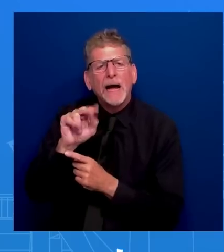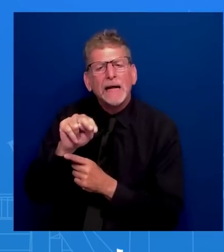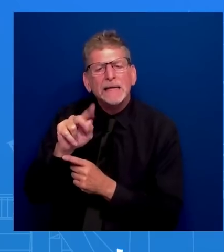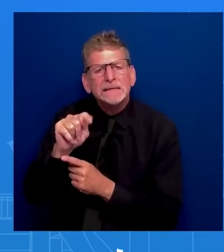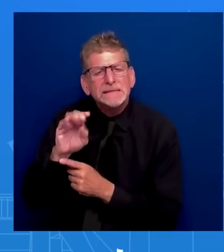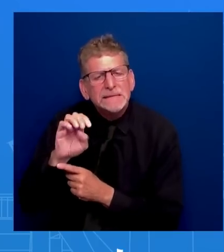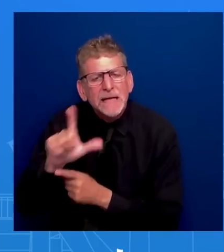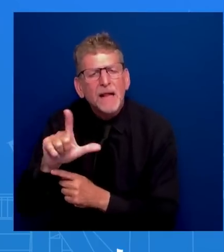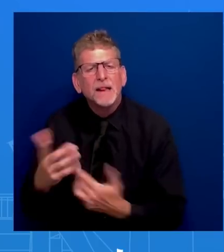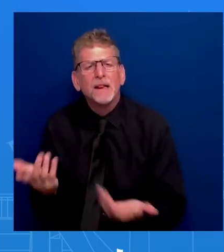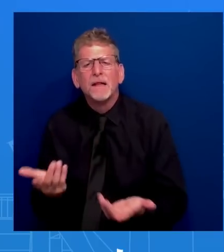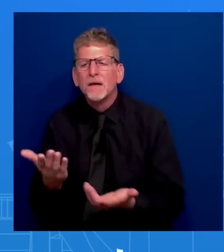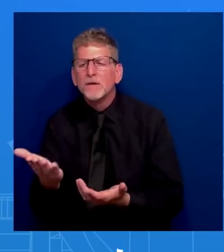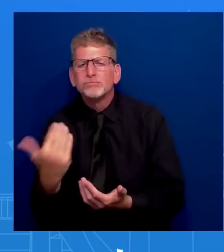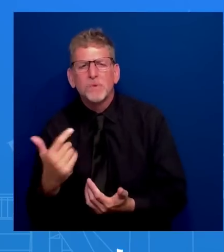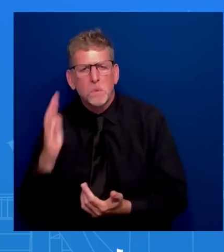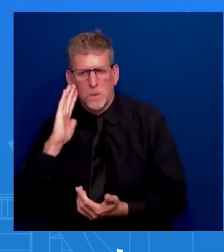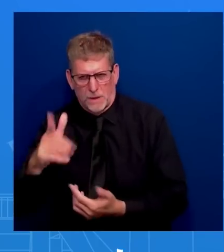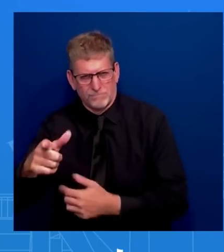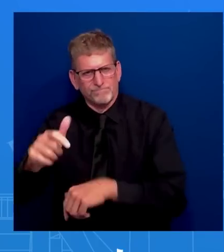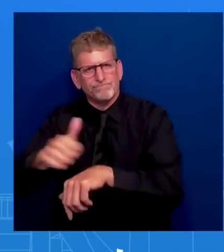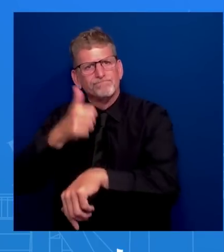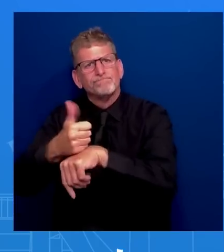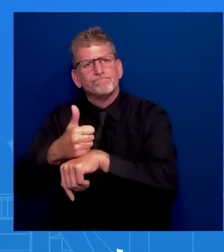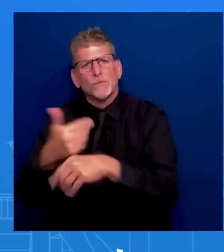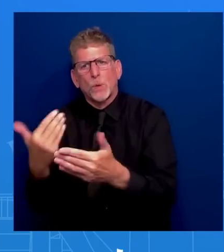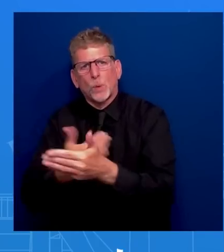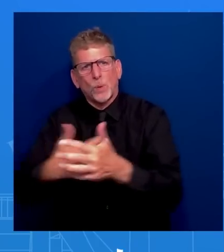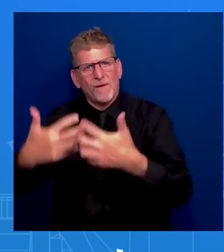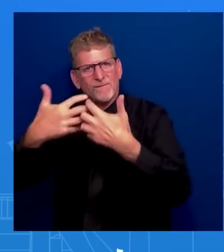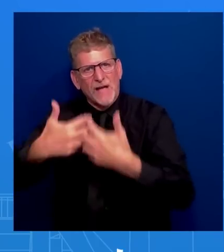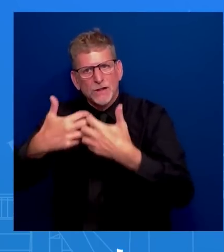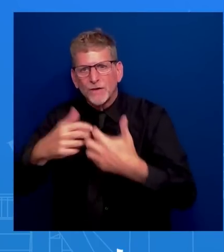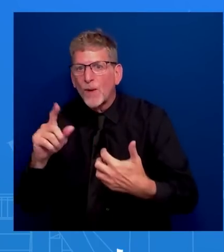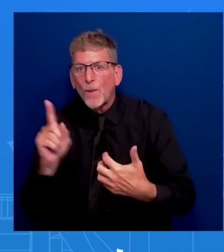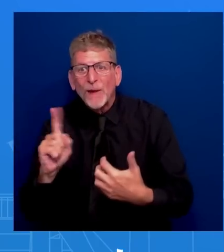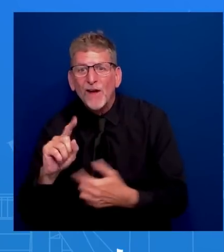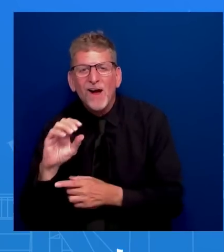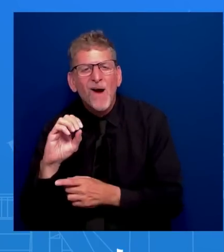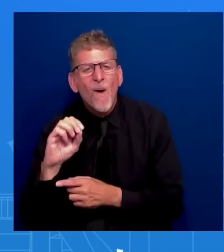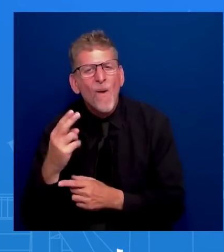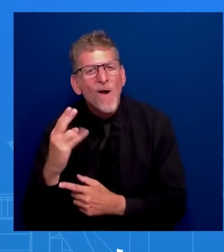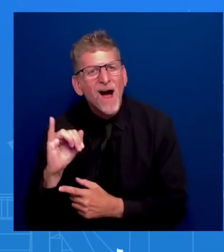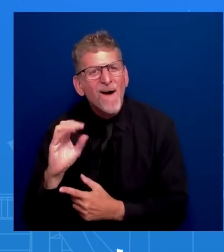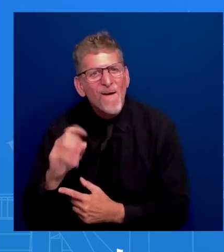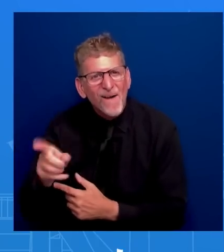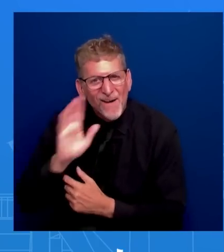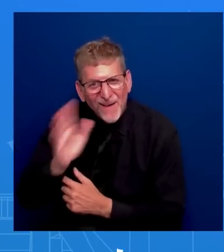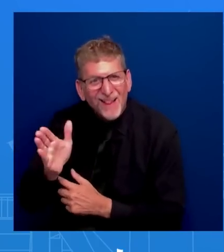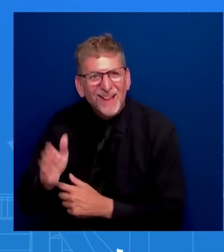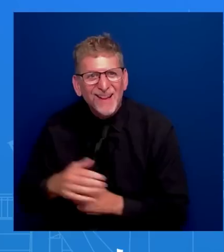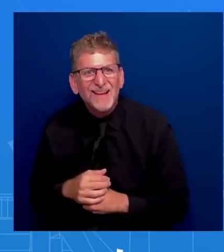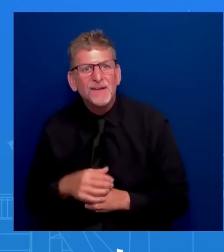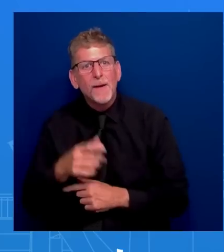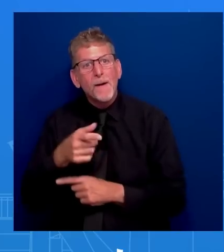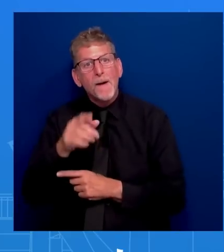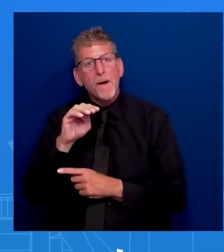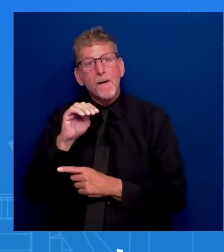So that is certainly a step forward. Micron is announcing a $40 billion investment in memory chip manufacturing,